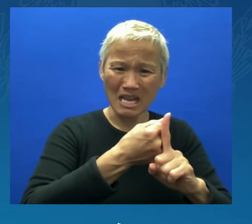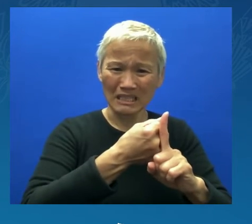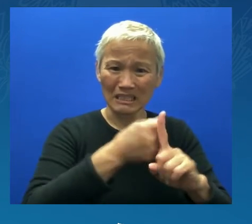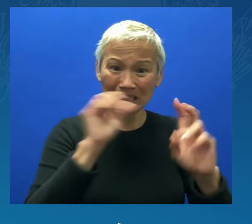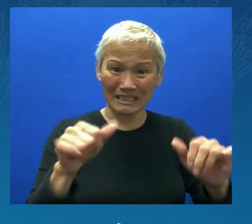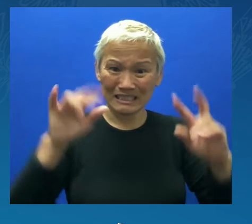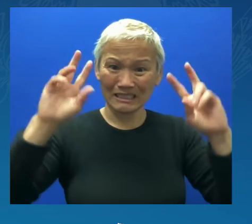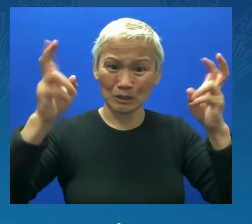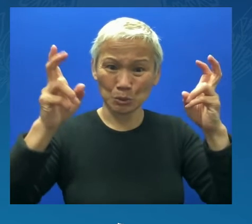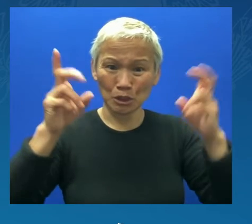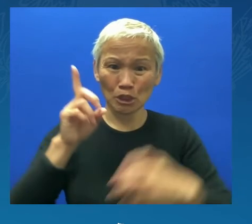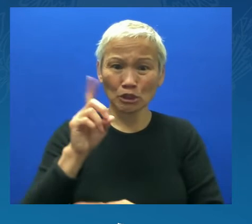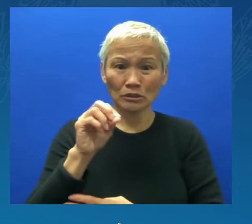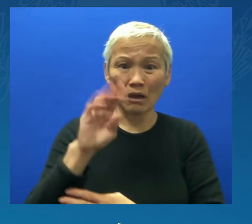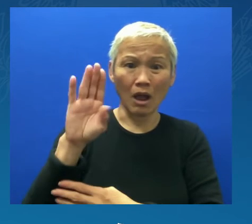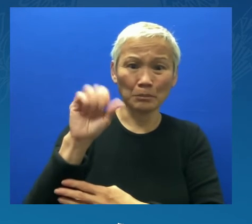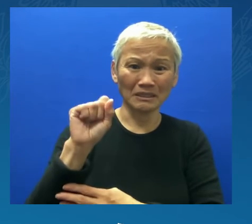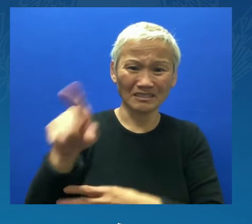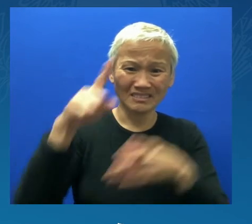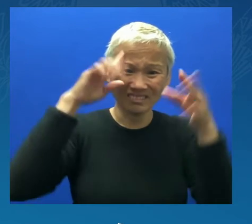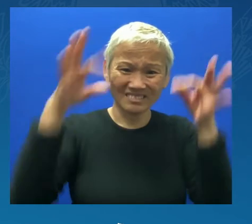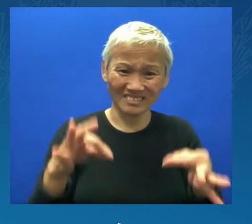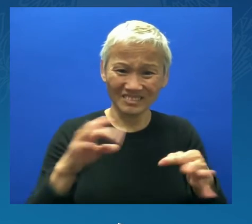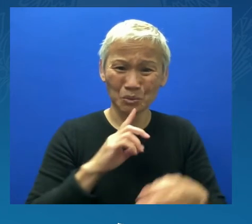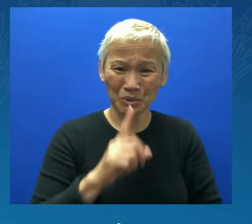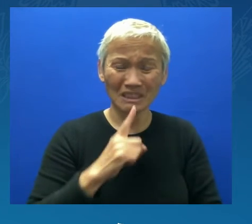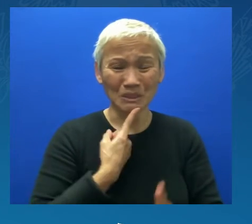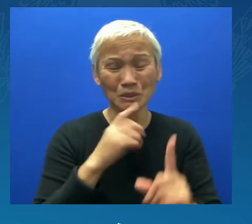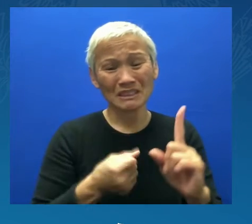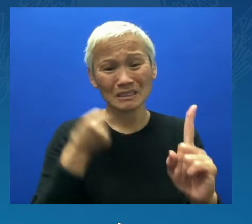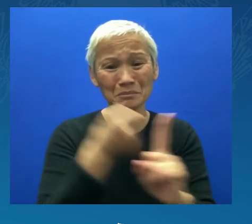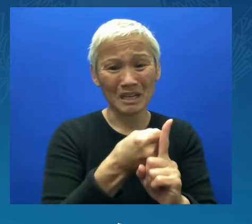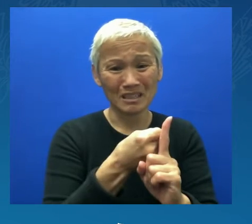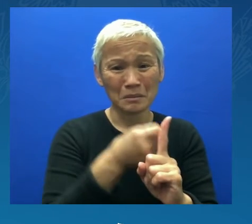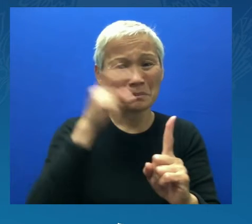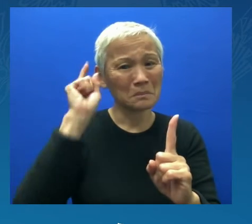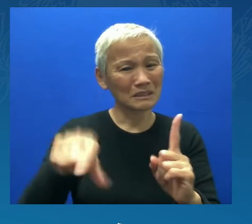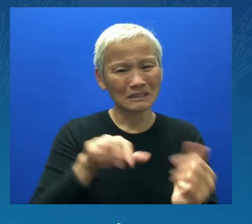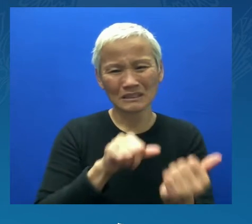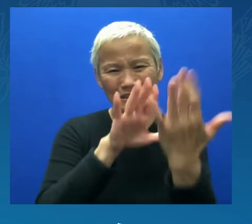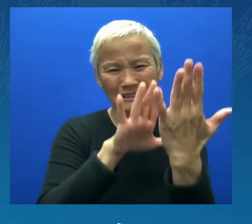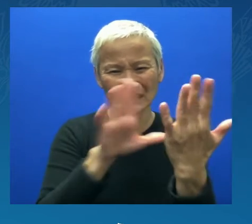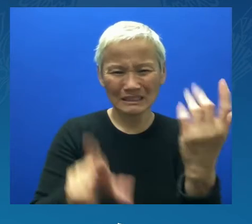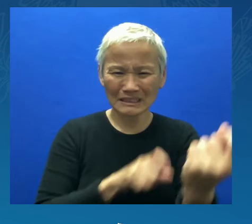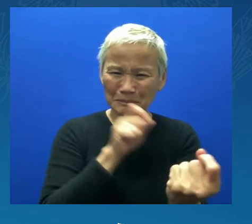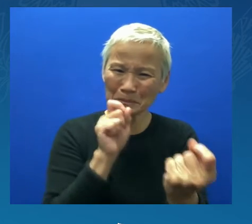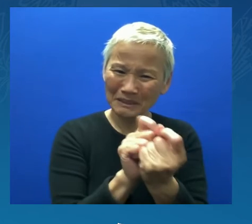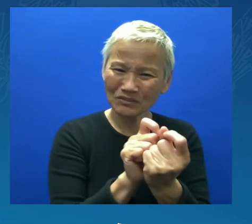and must be addressed as a very specific subset of the various populations that are impacted.